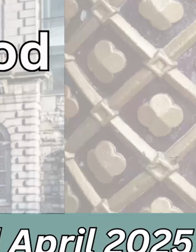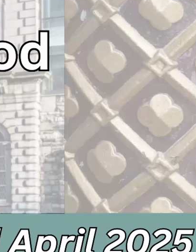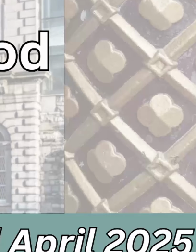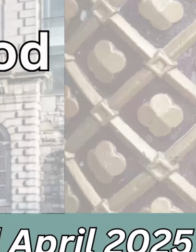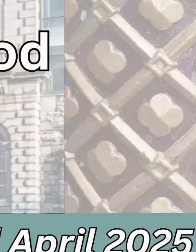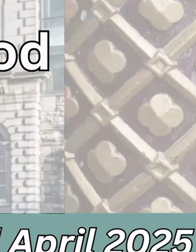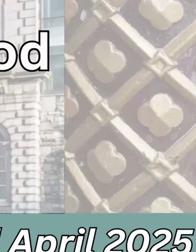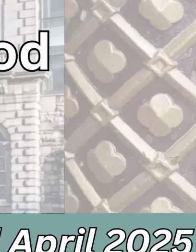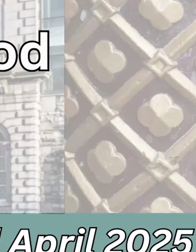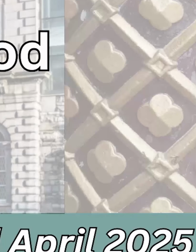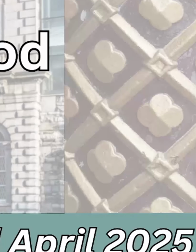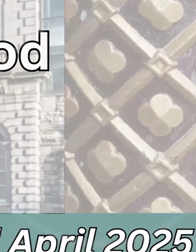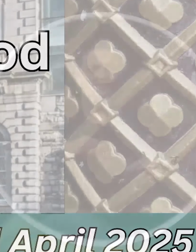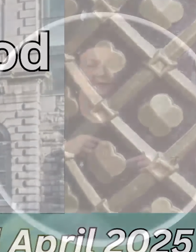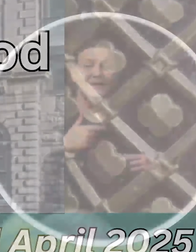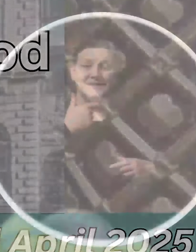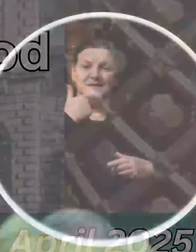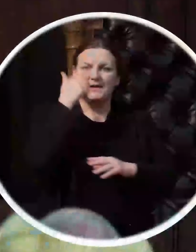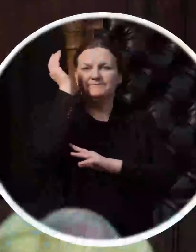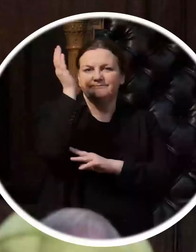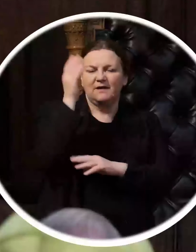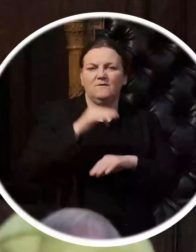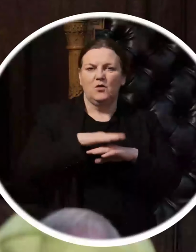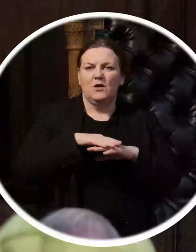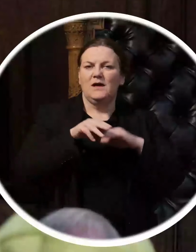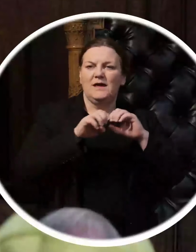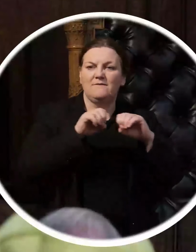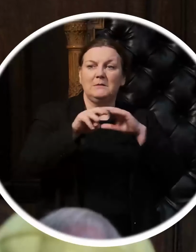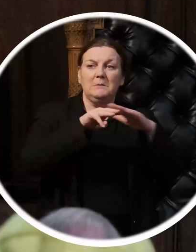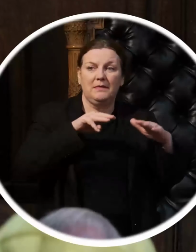come here for what is the second talk in our monthly series, the Oak Room series.